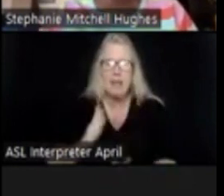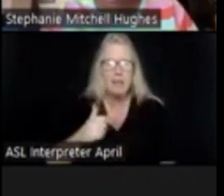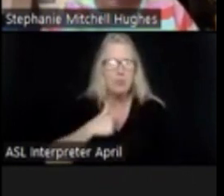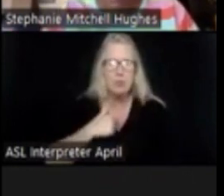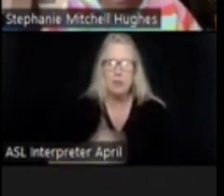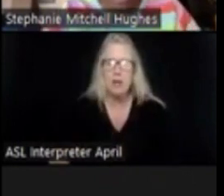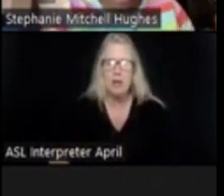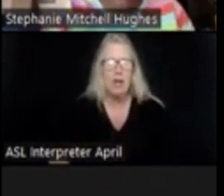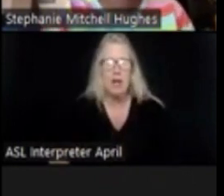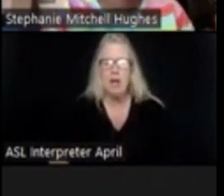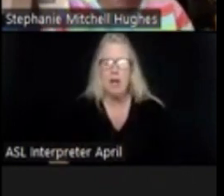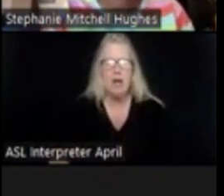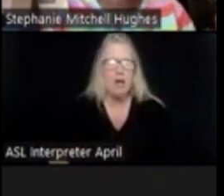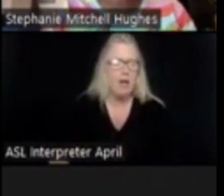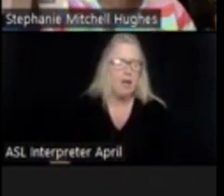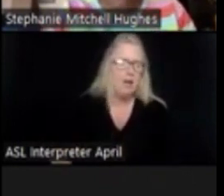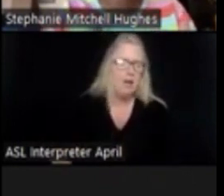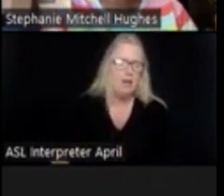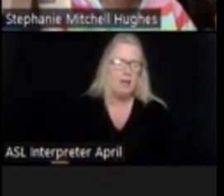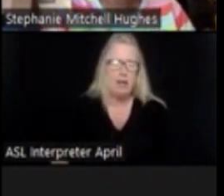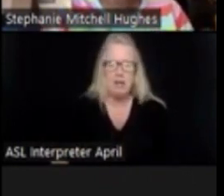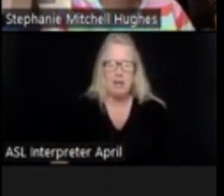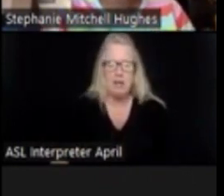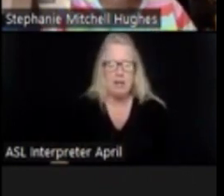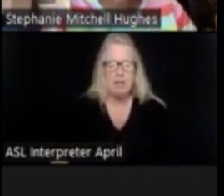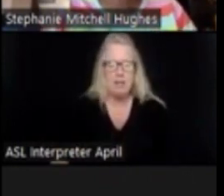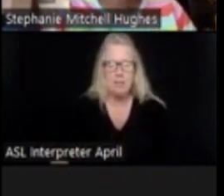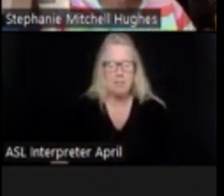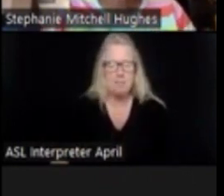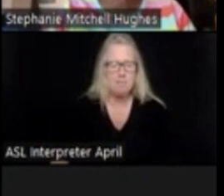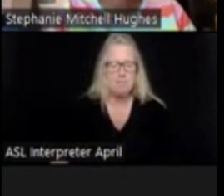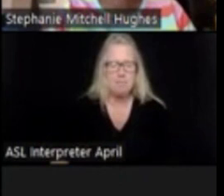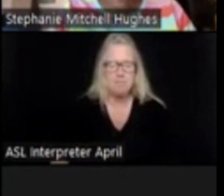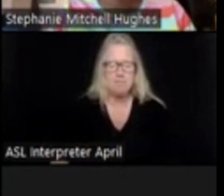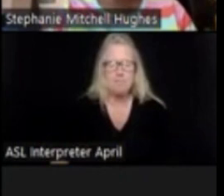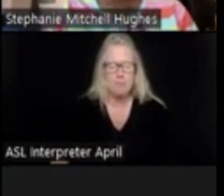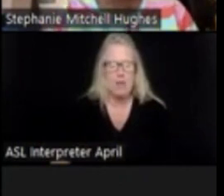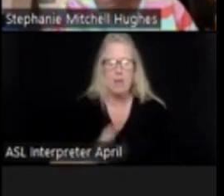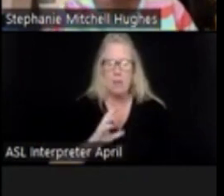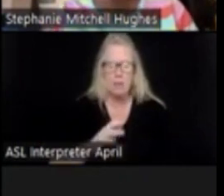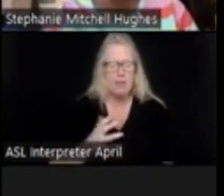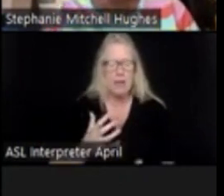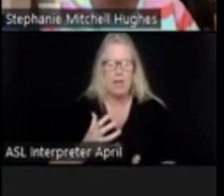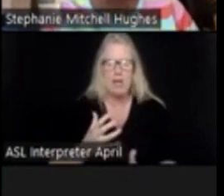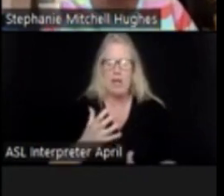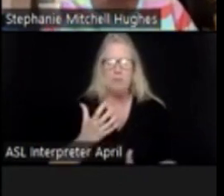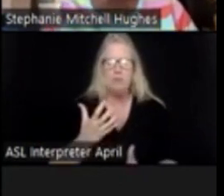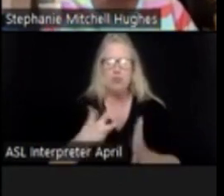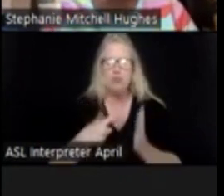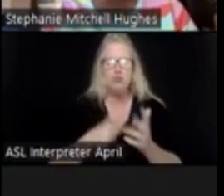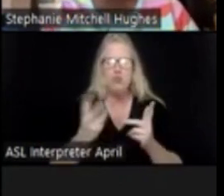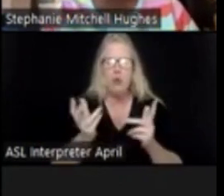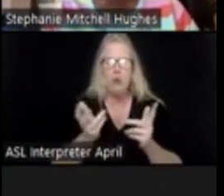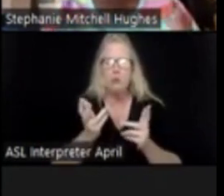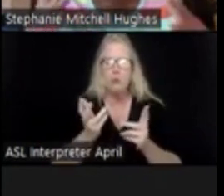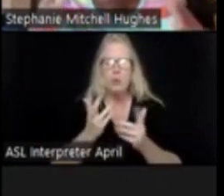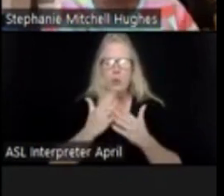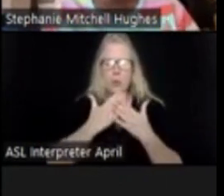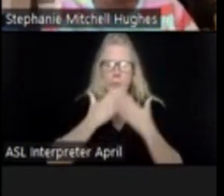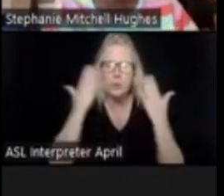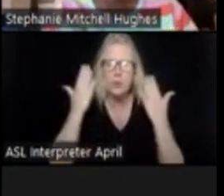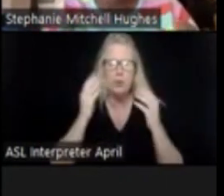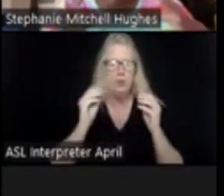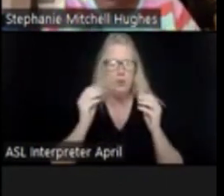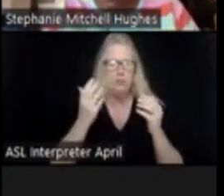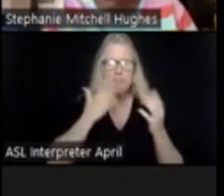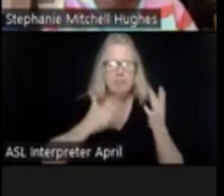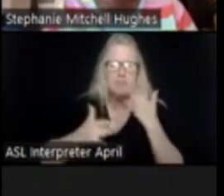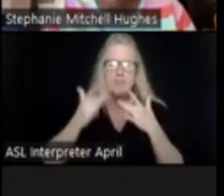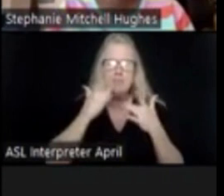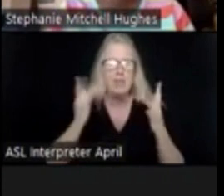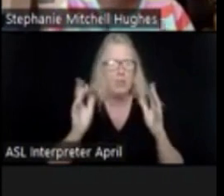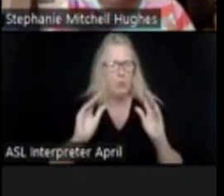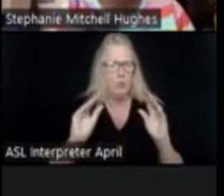THAT SPEAKS TO THE WAY OF THE LACK OF AVAILABLE PSYCHIATRISTS.